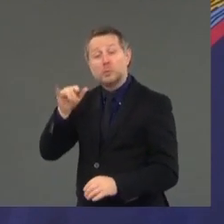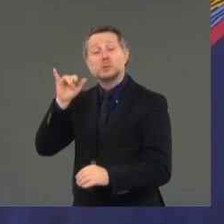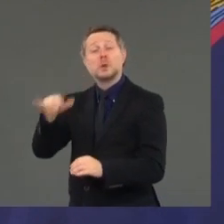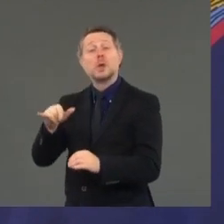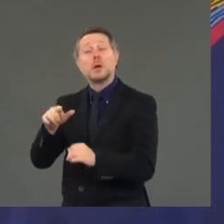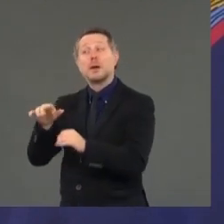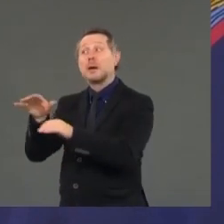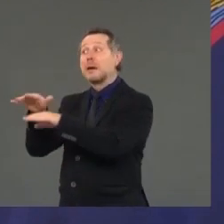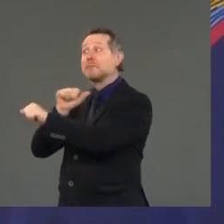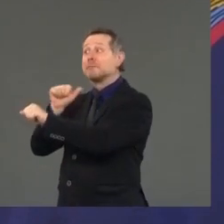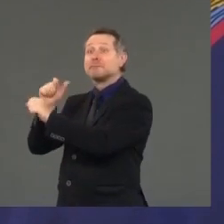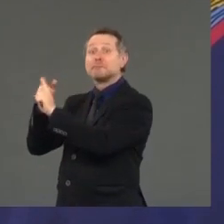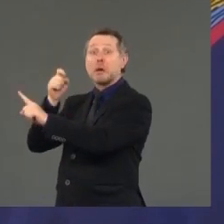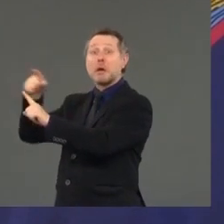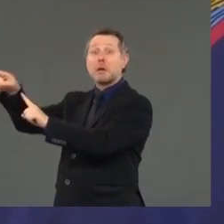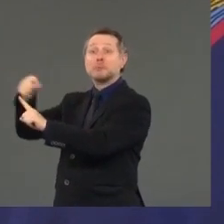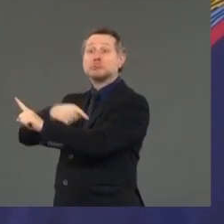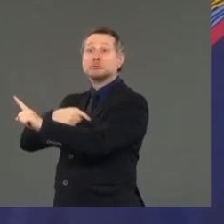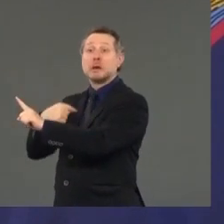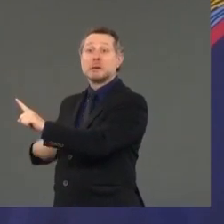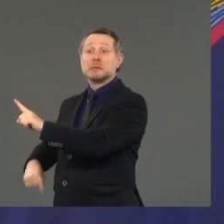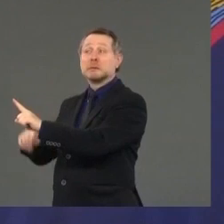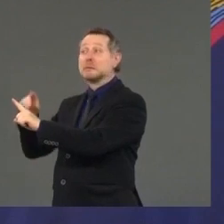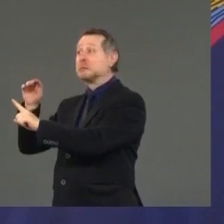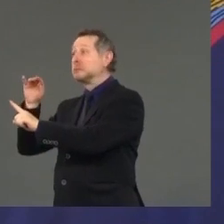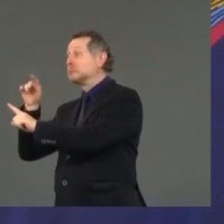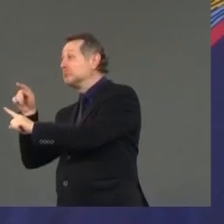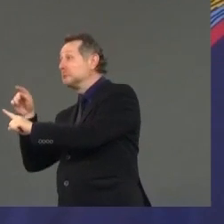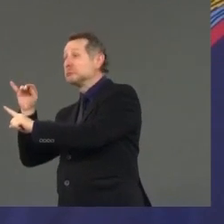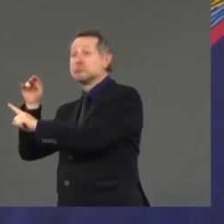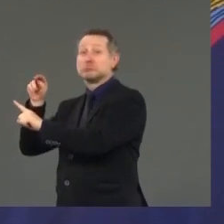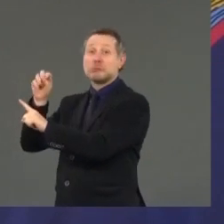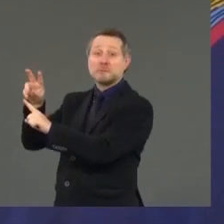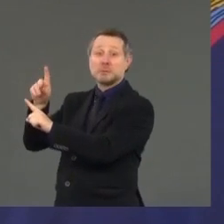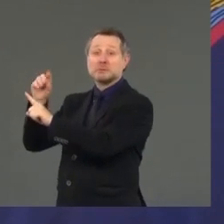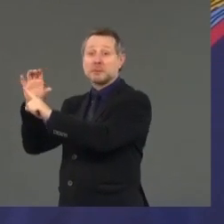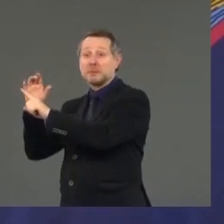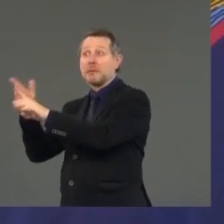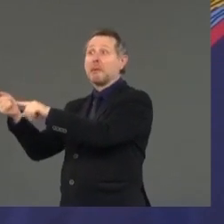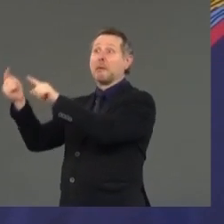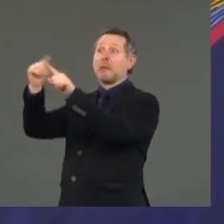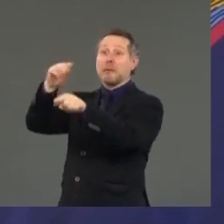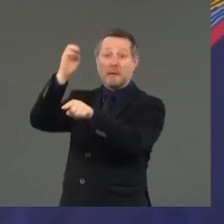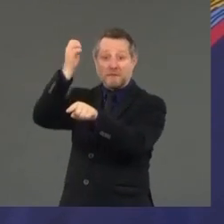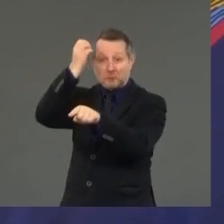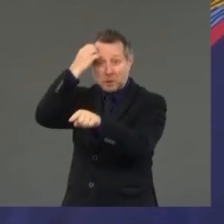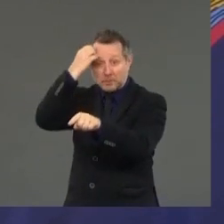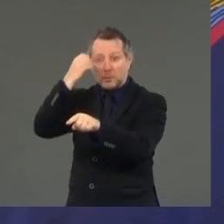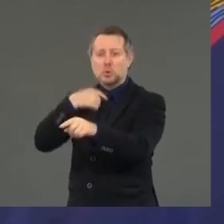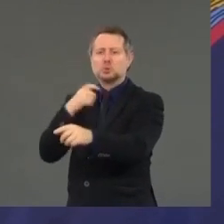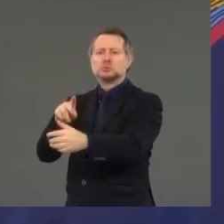IF YOU KNEW THAT THE VIRUS LEFT